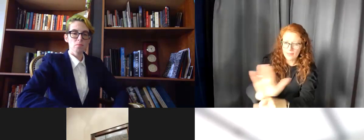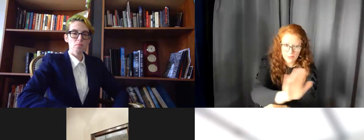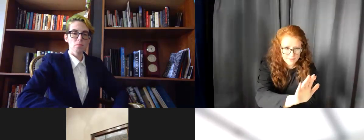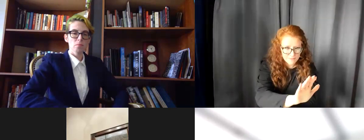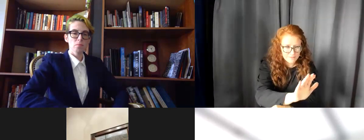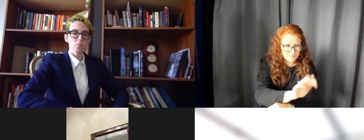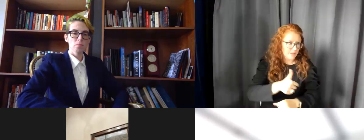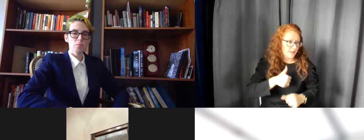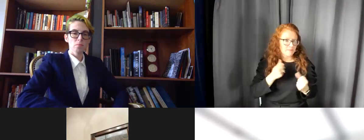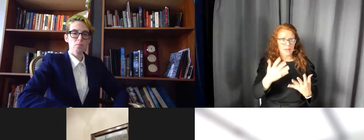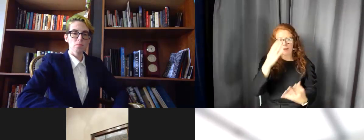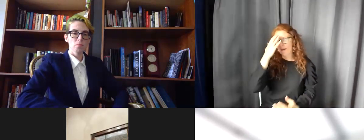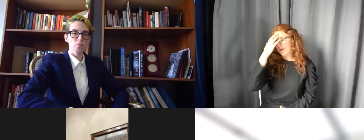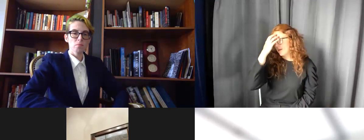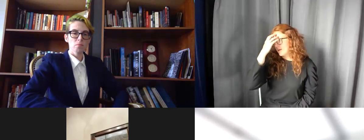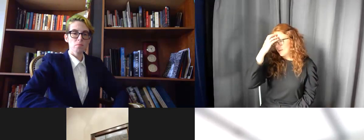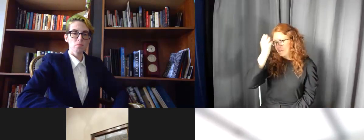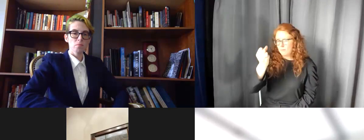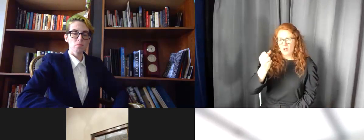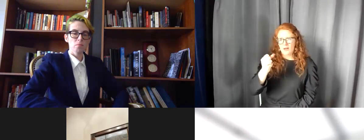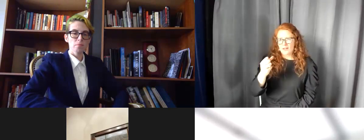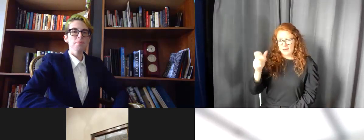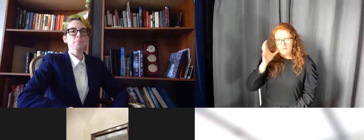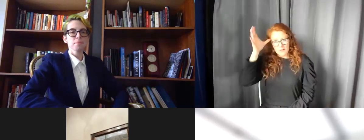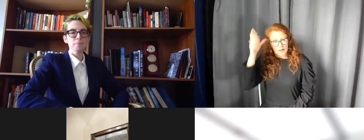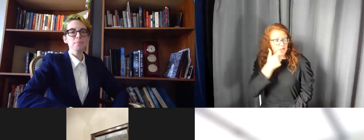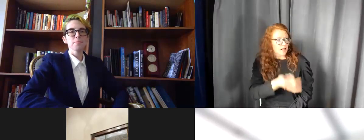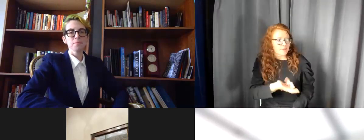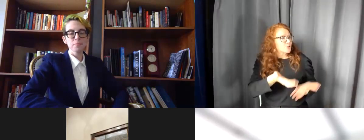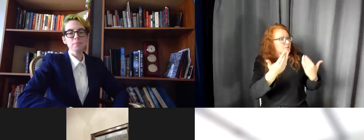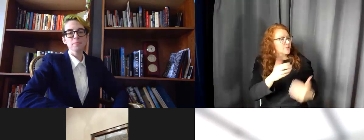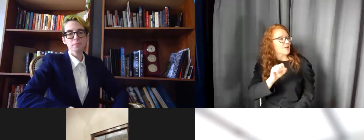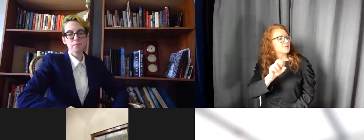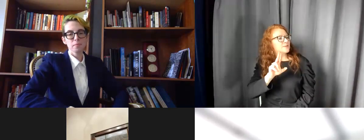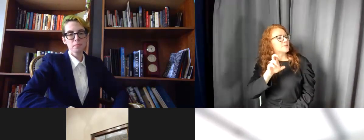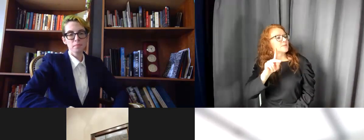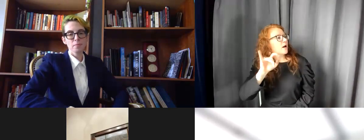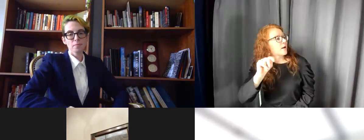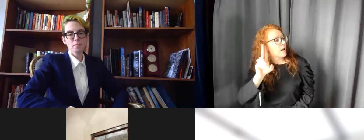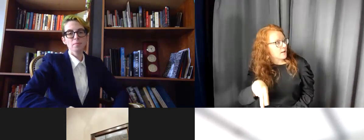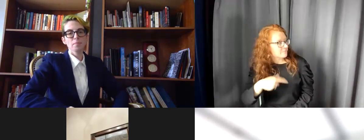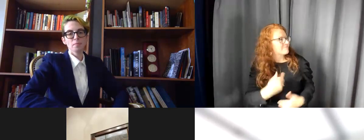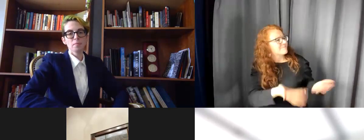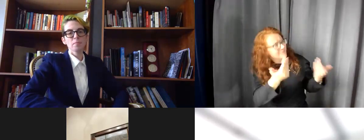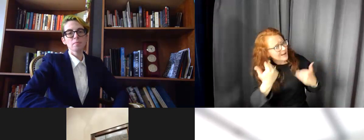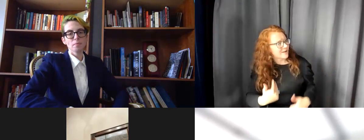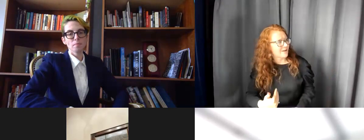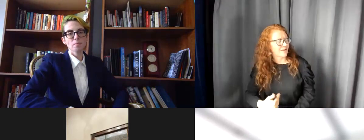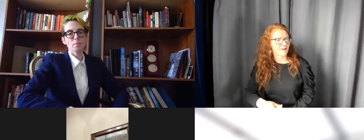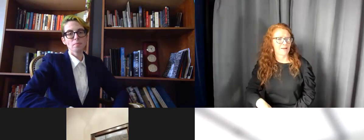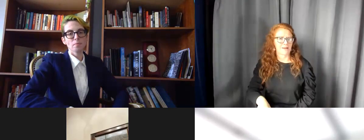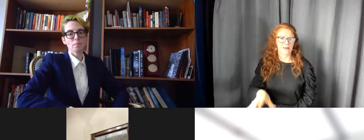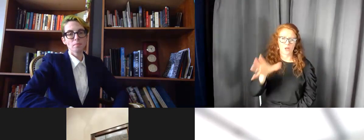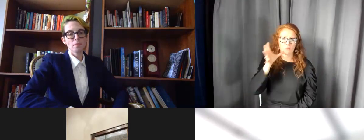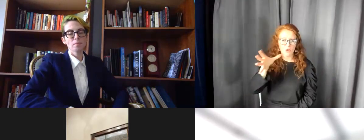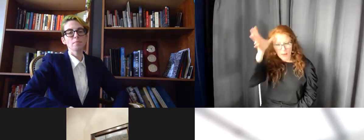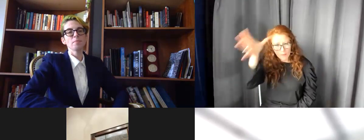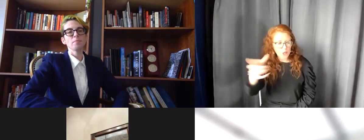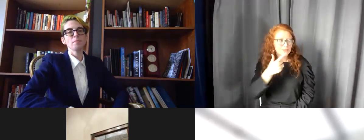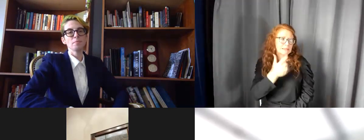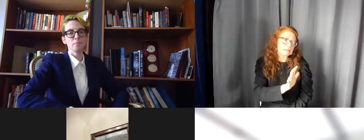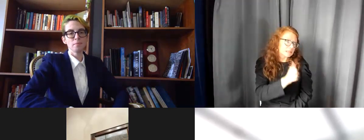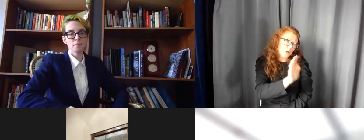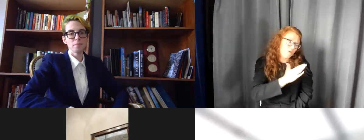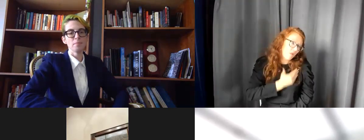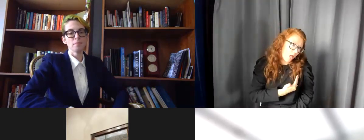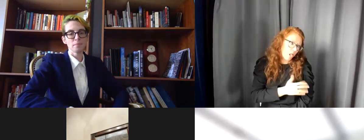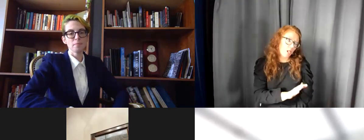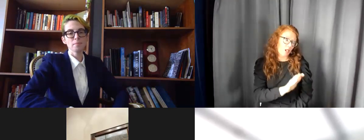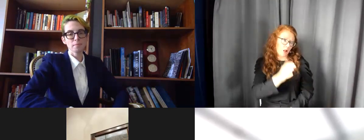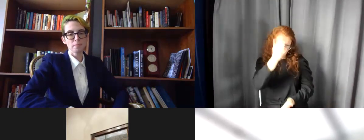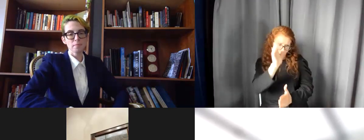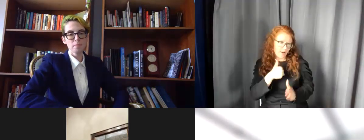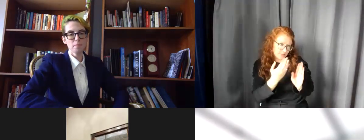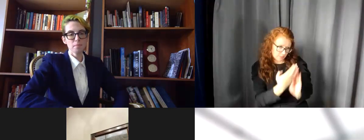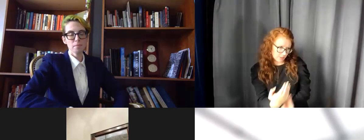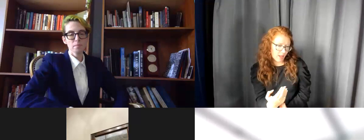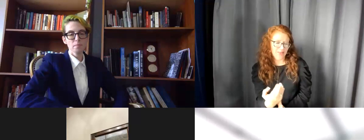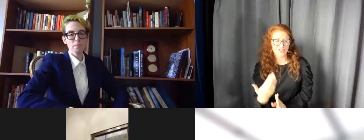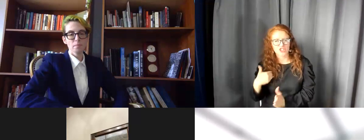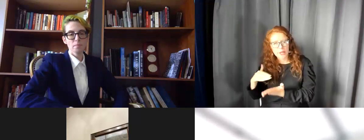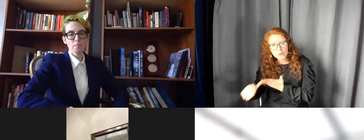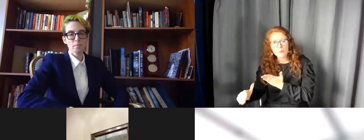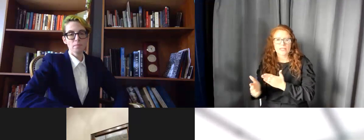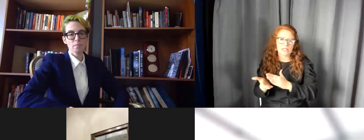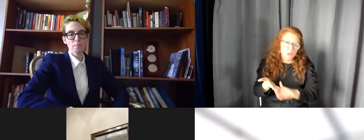Jordan Radford: my parents told me to suck it up, or you know my grandparents on me. It's not your fault. God has a plan something something something, you know, one excuse after another. But I was never told.